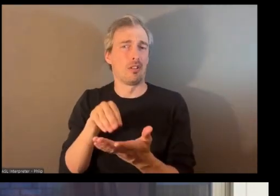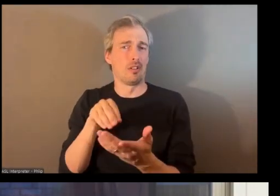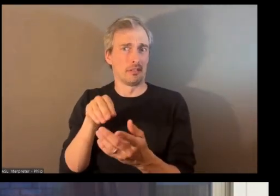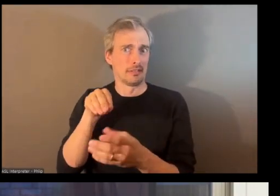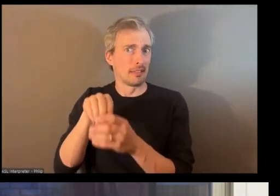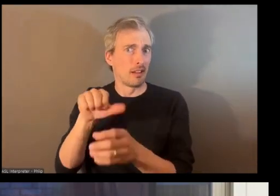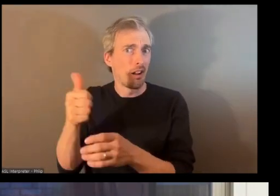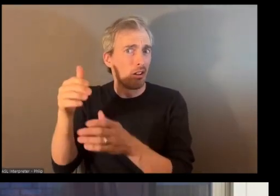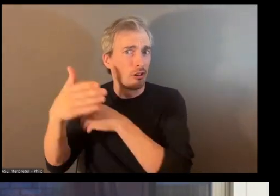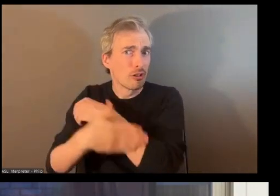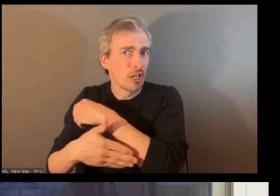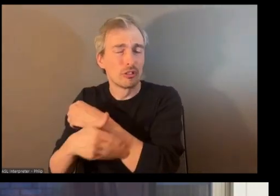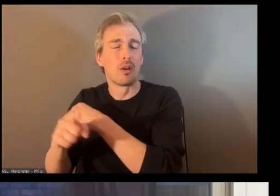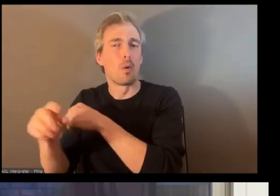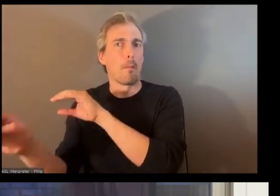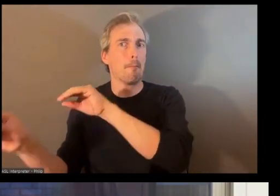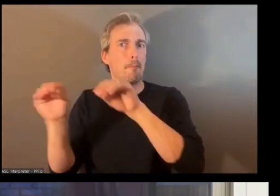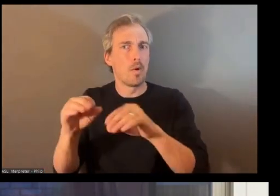Yes. And of course... I have a cat here.